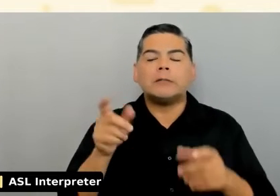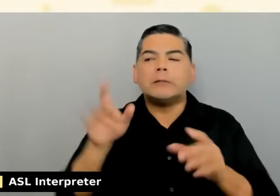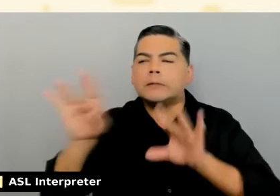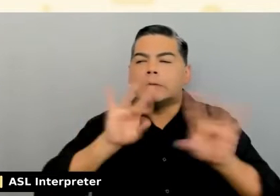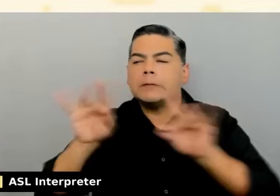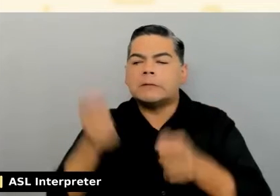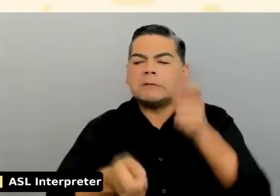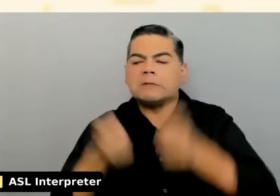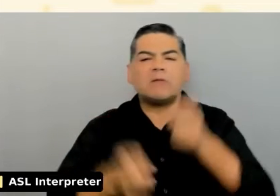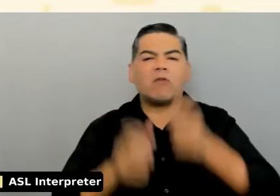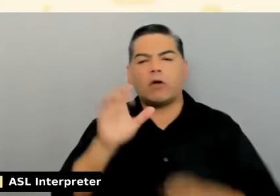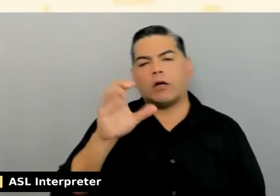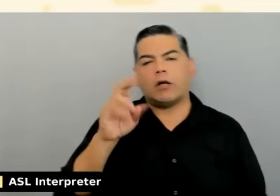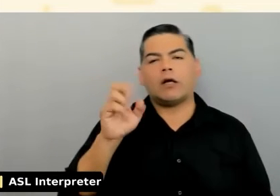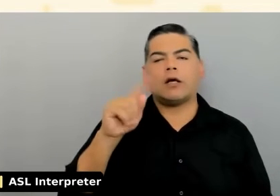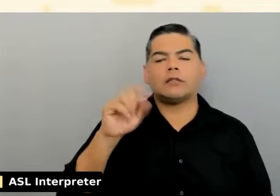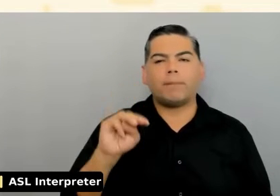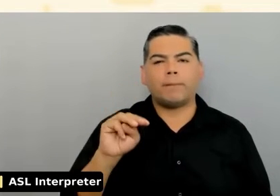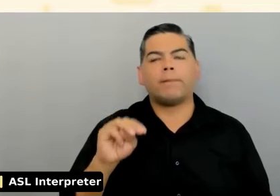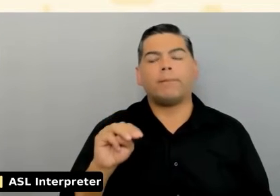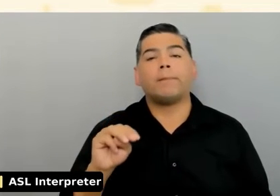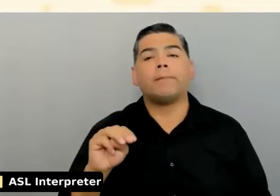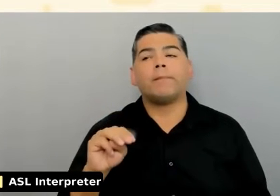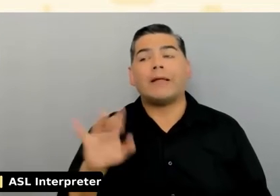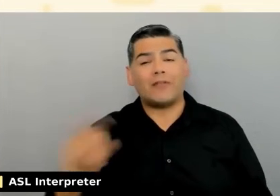When we are looking for keyboard operability,